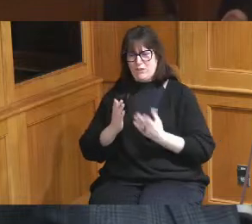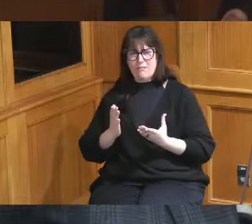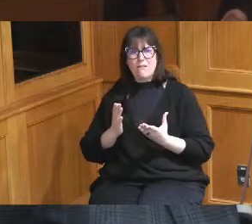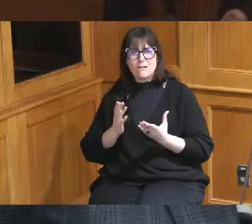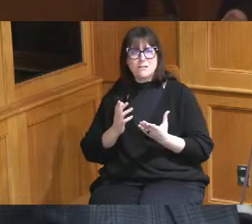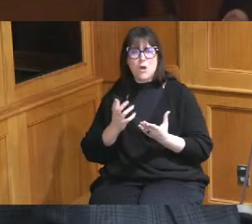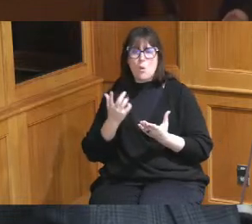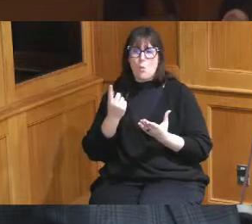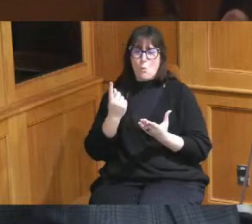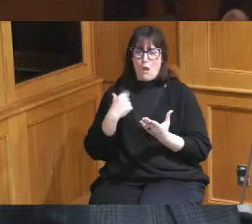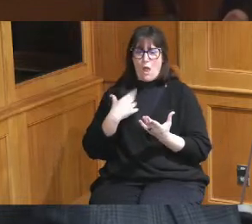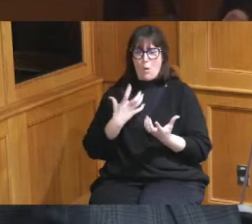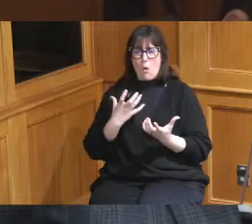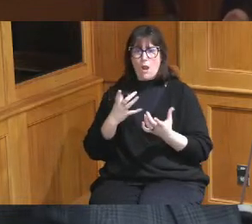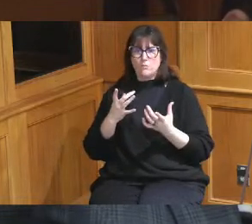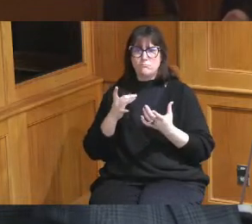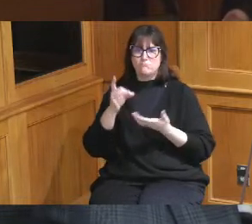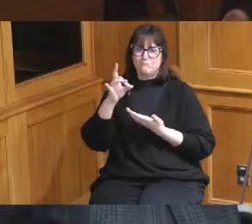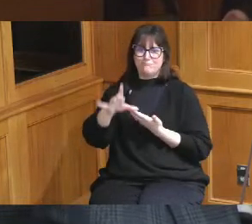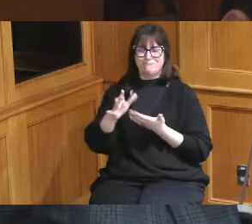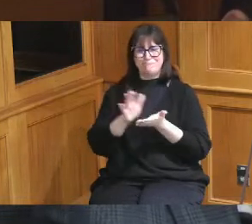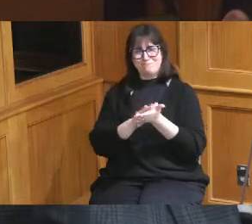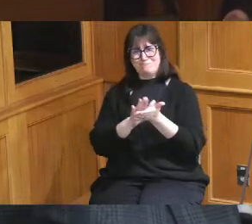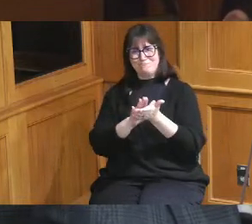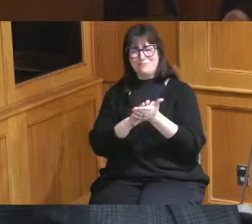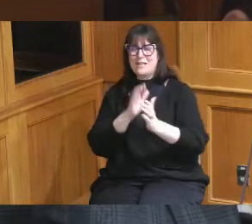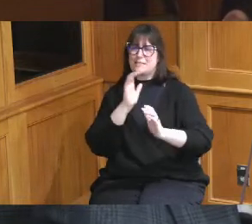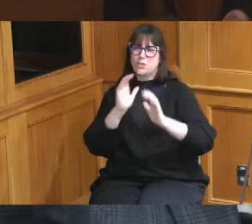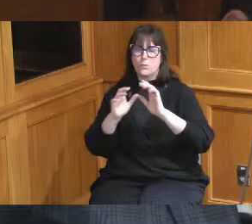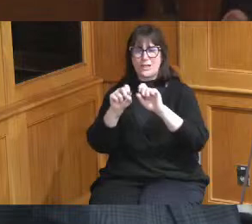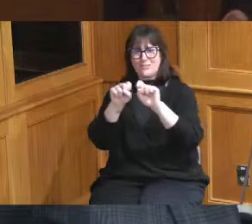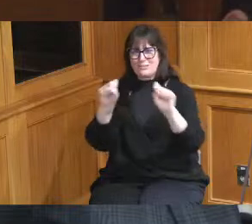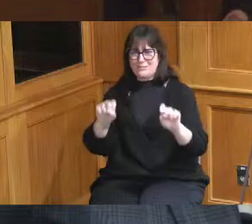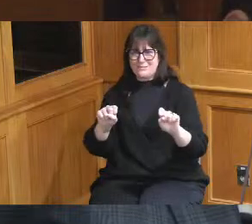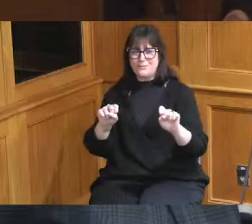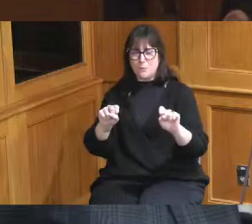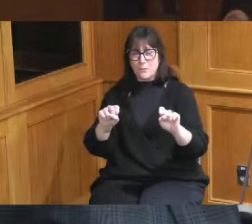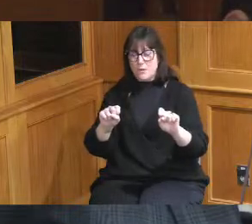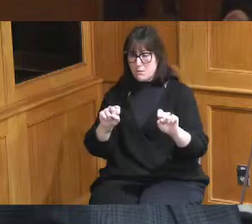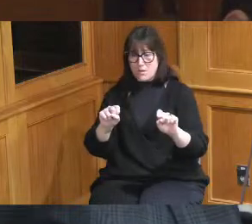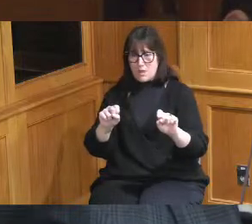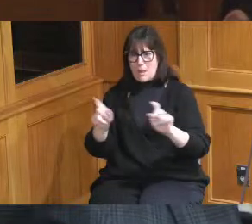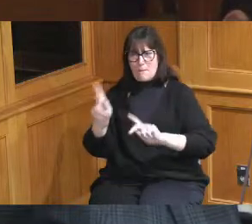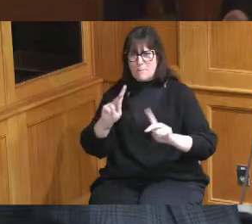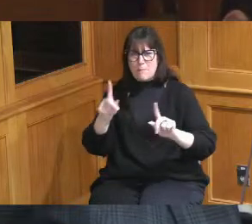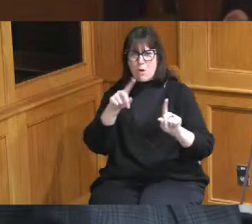commend is the communication system because the first thing people want is communication and a